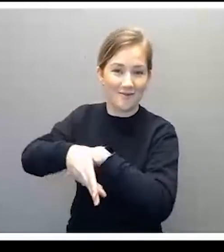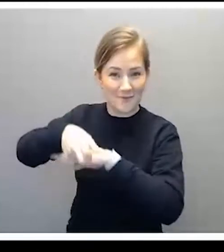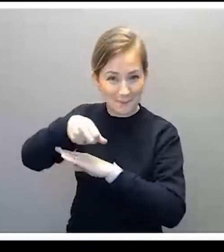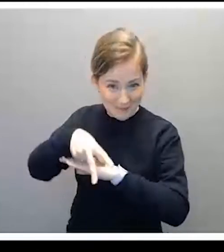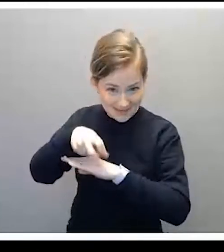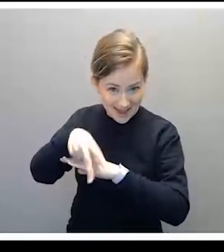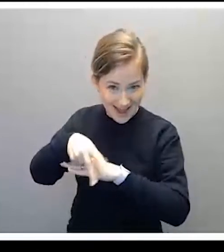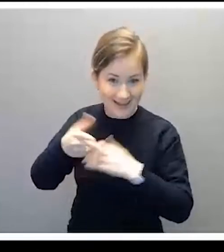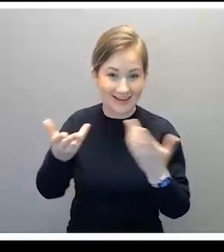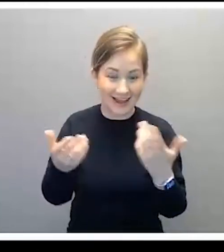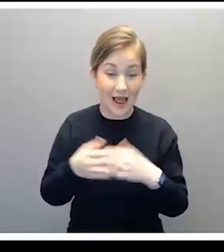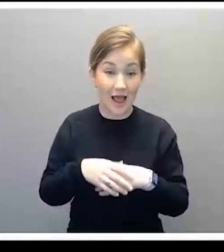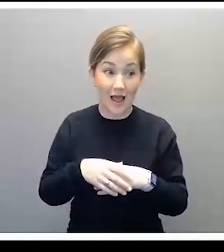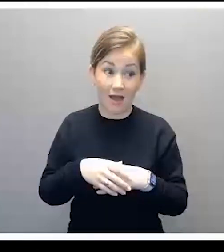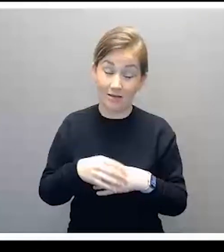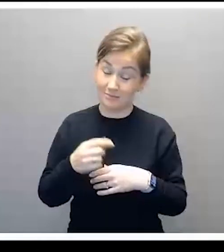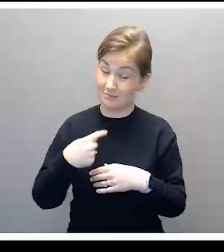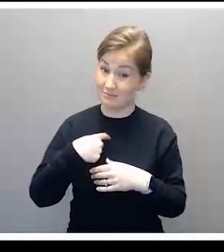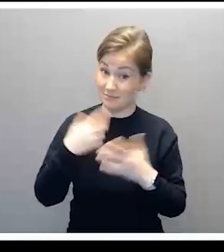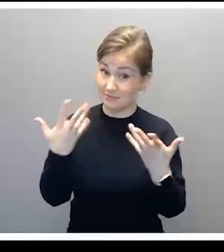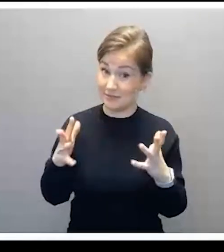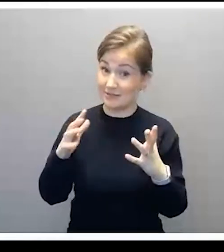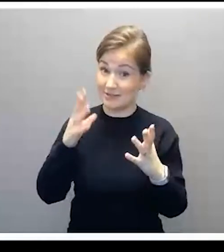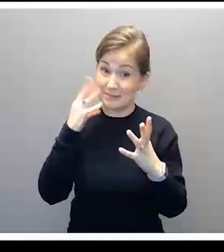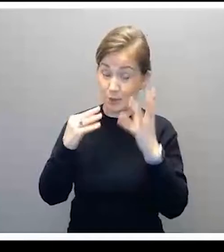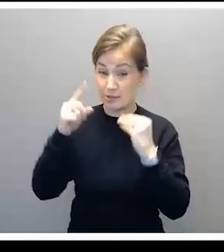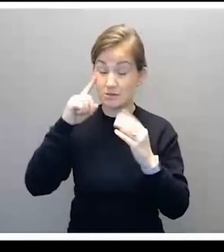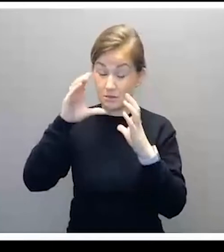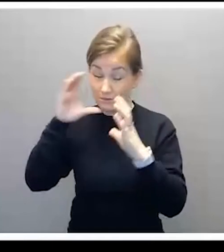Which I don't know about you all, but I've been up late programming.